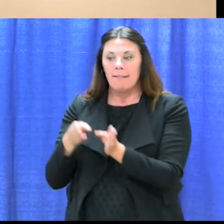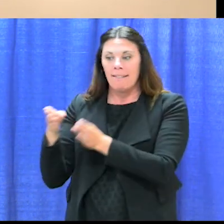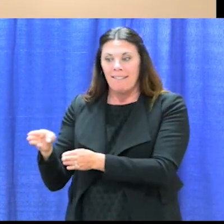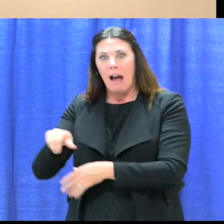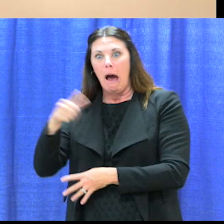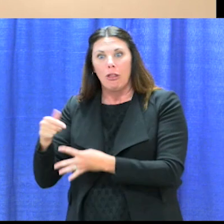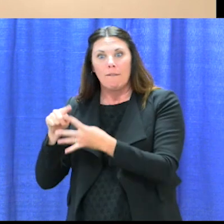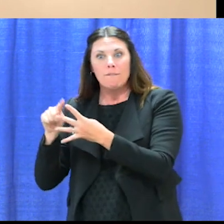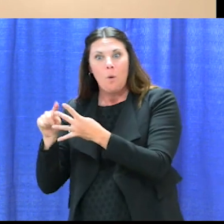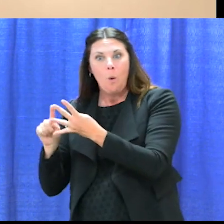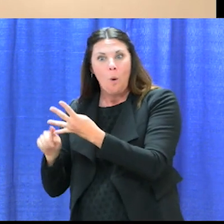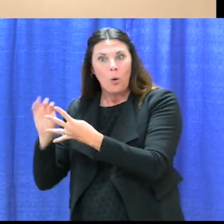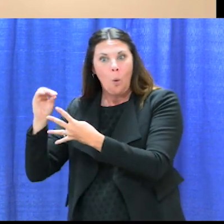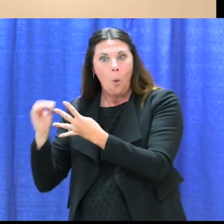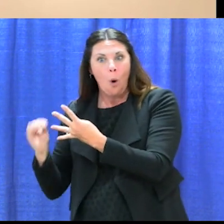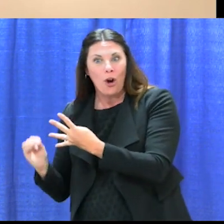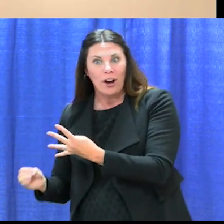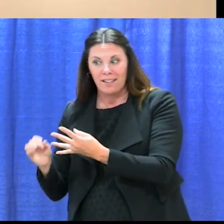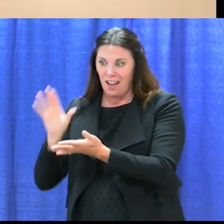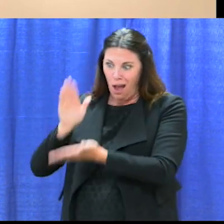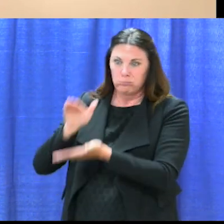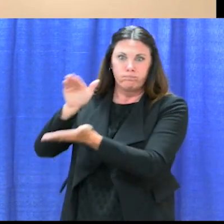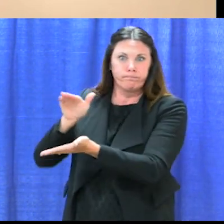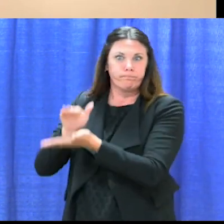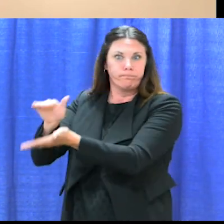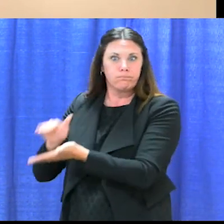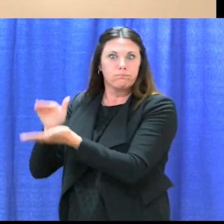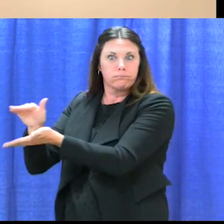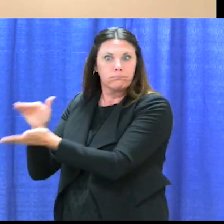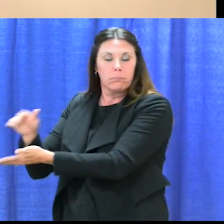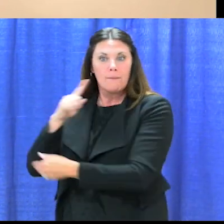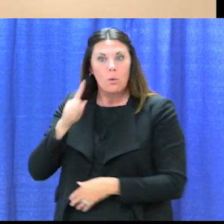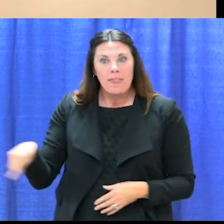organizations that are based in California with distance learning programs.